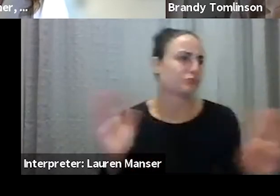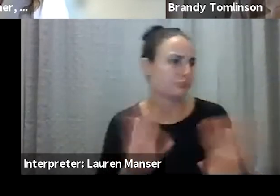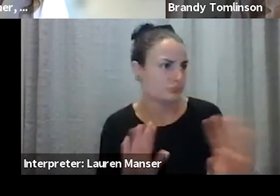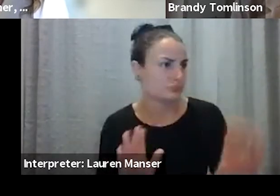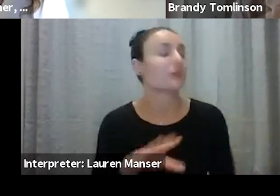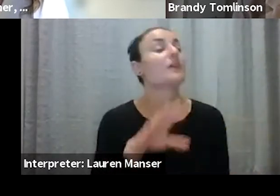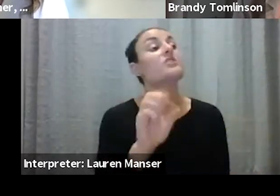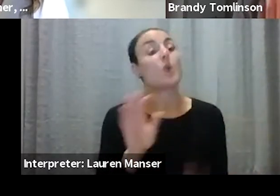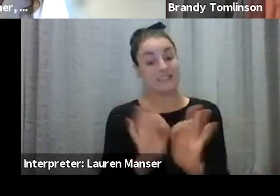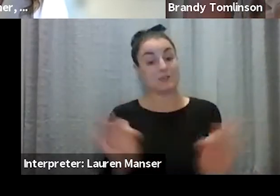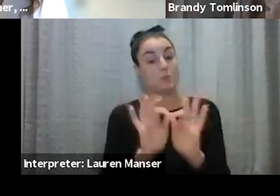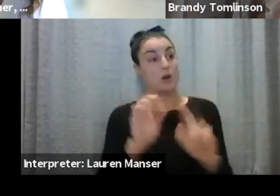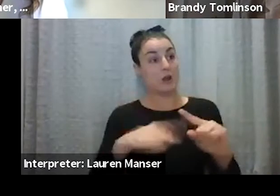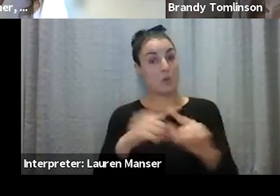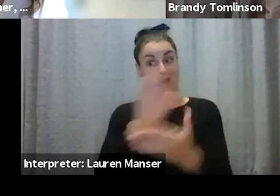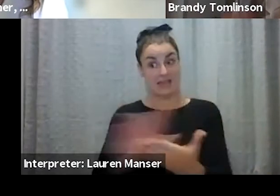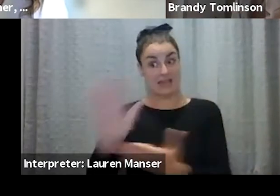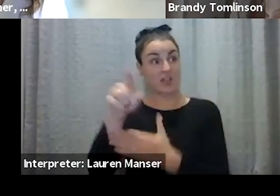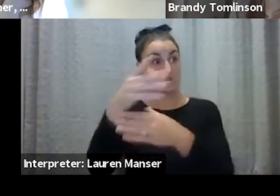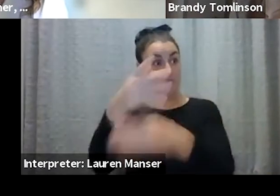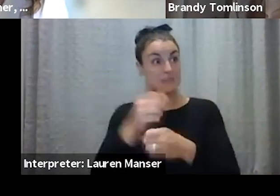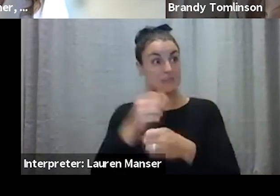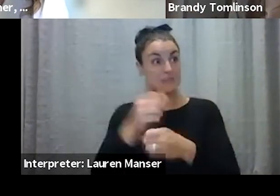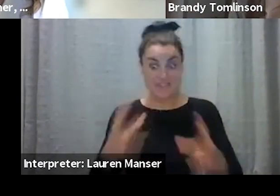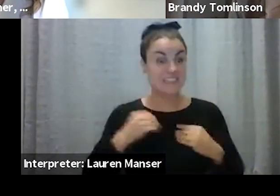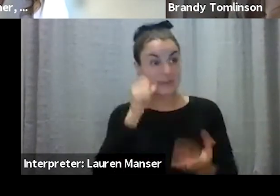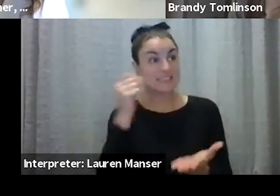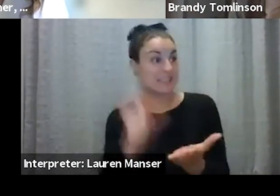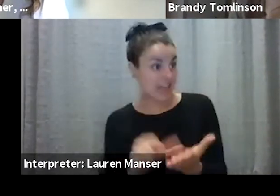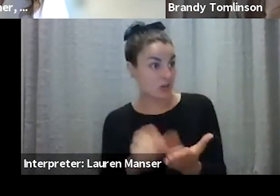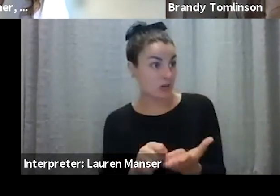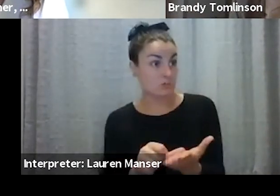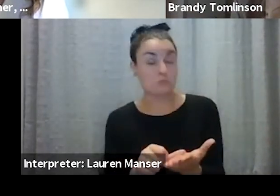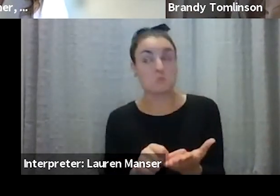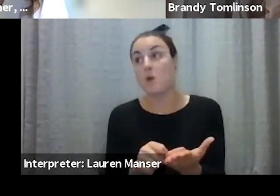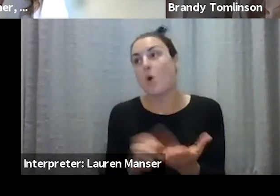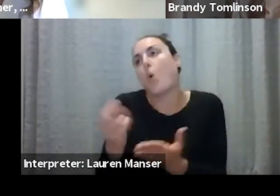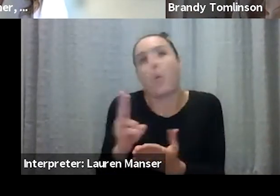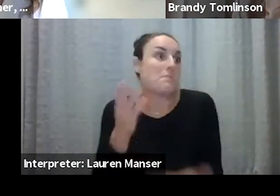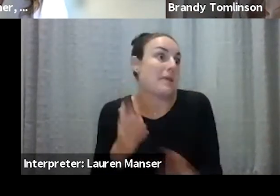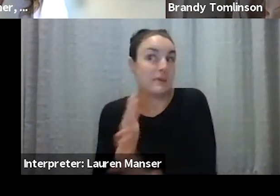and even before you begin school, if it's possible. You wanna reach out to... Every college has what's called